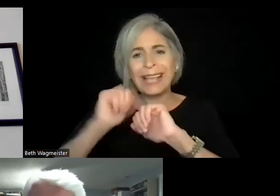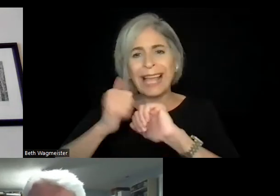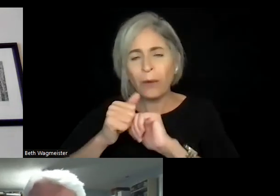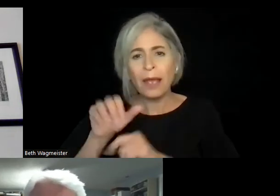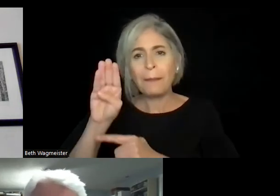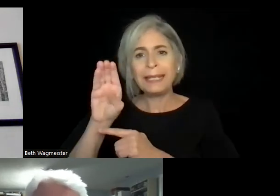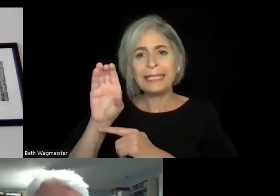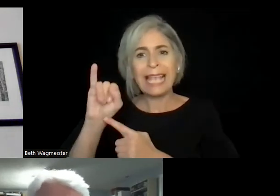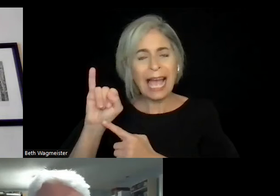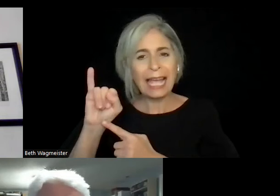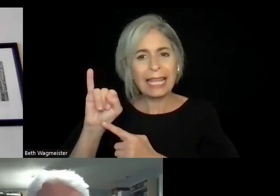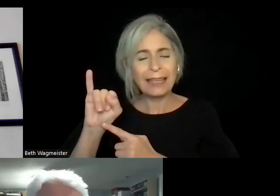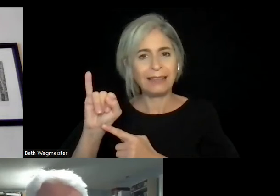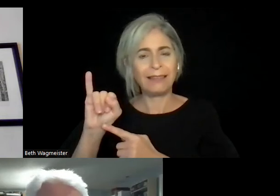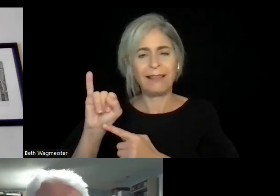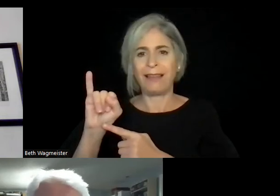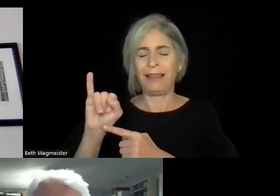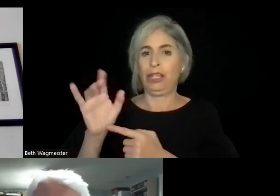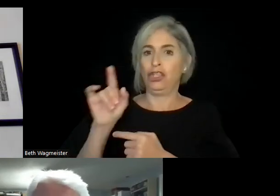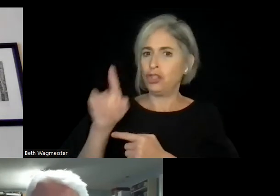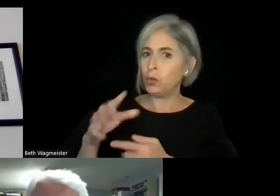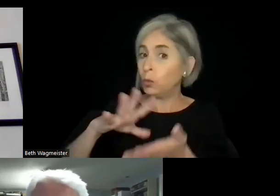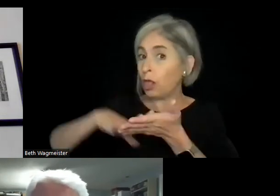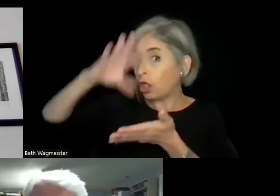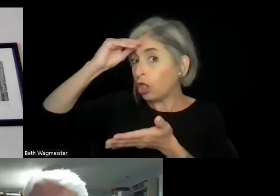will take and it is very interesting the way that the brain